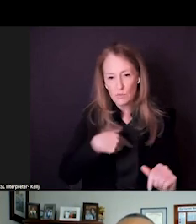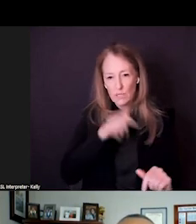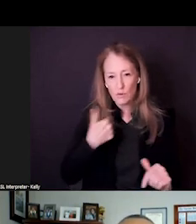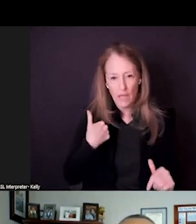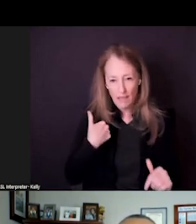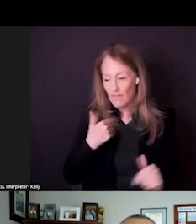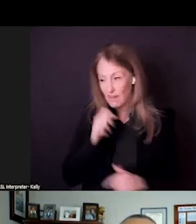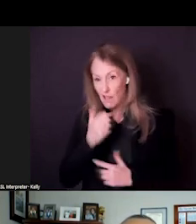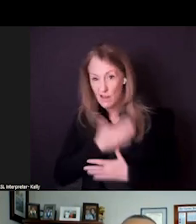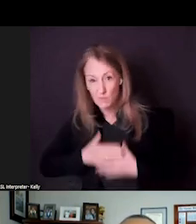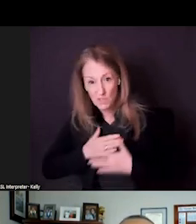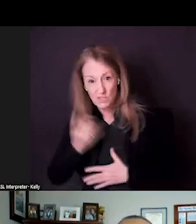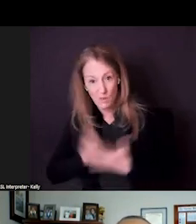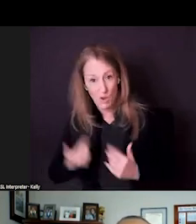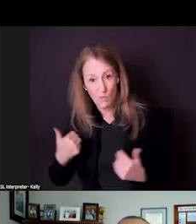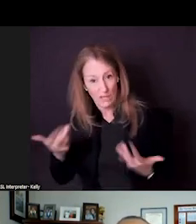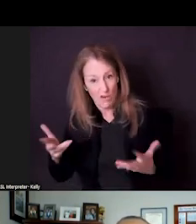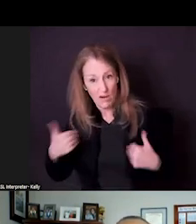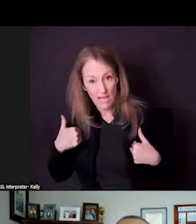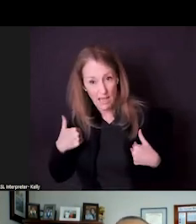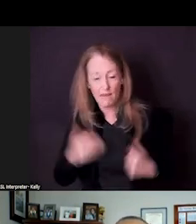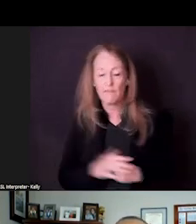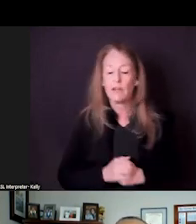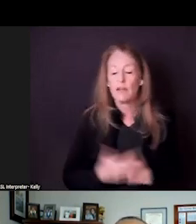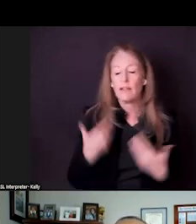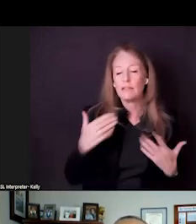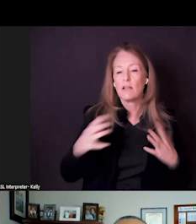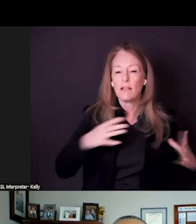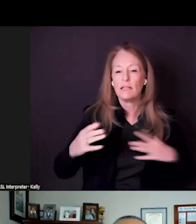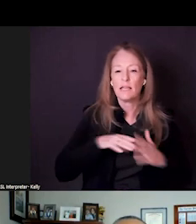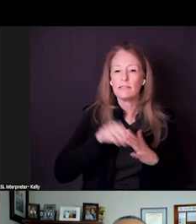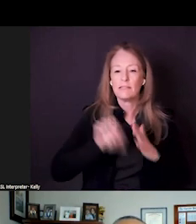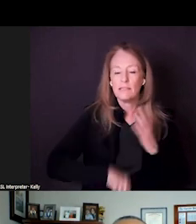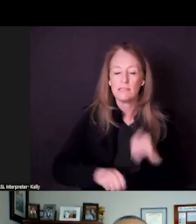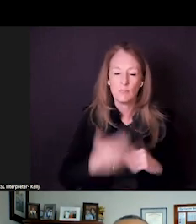HAVE. THIS HOLIDAY, BE THANKFUL FOR THE GIFT AND LIFE AND THE GIFT